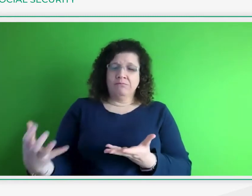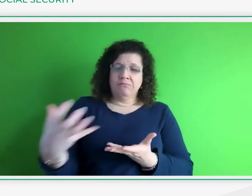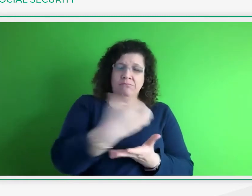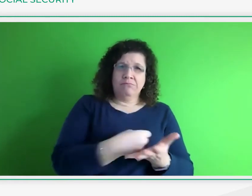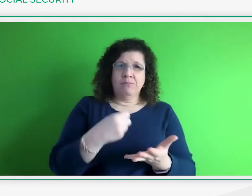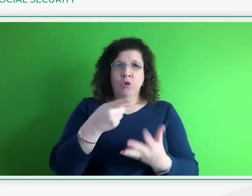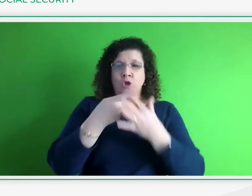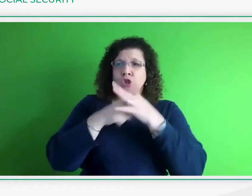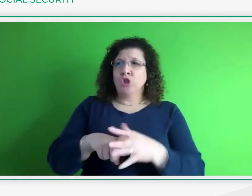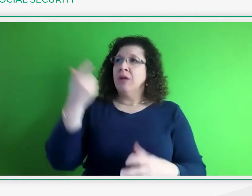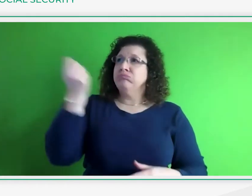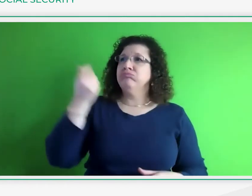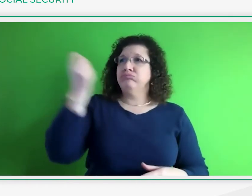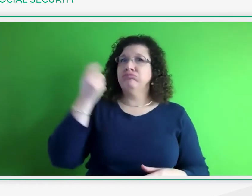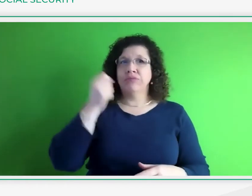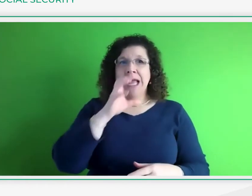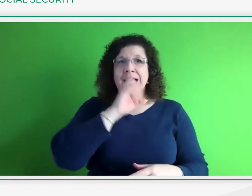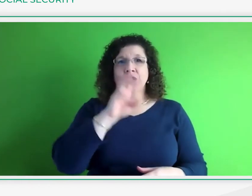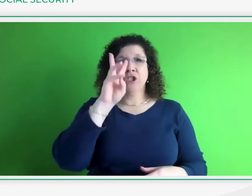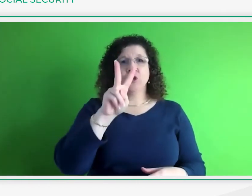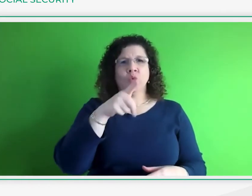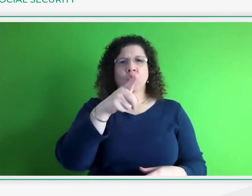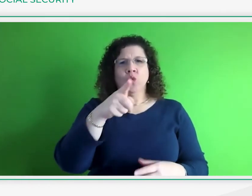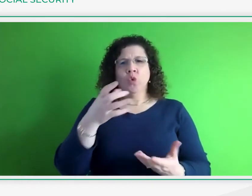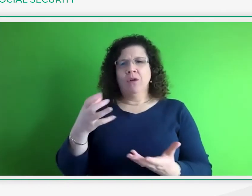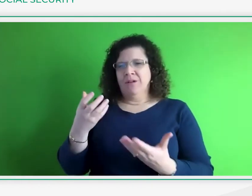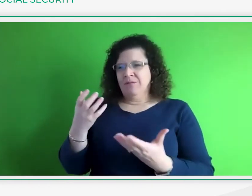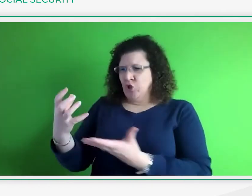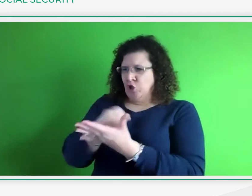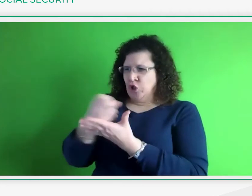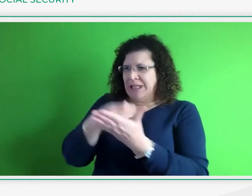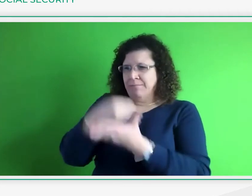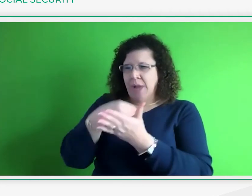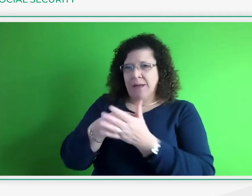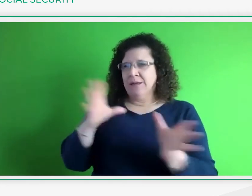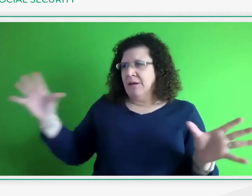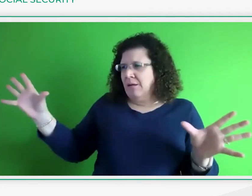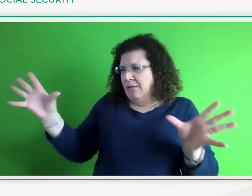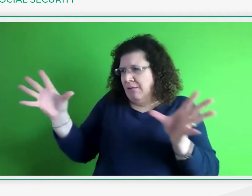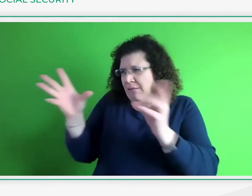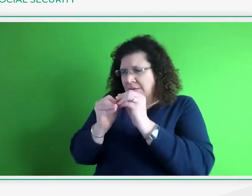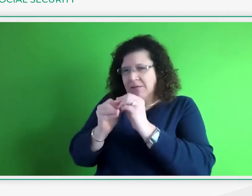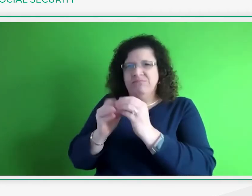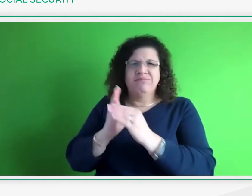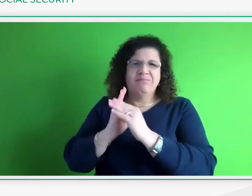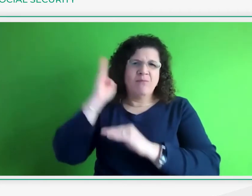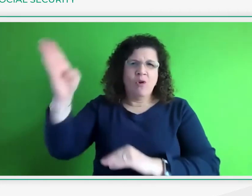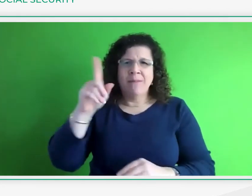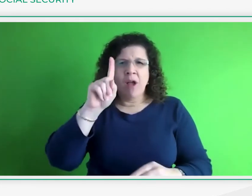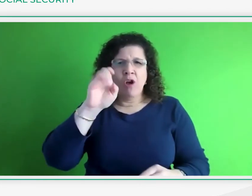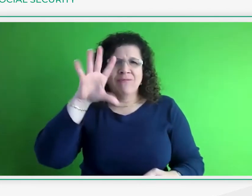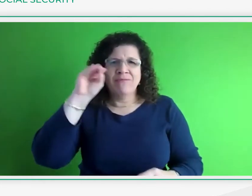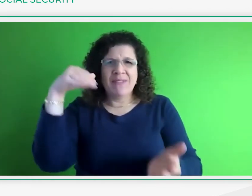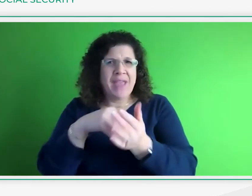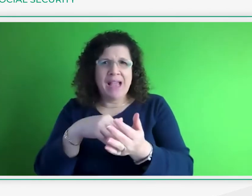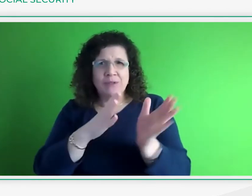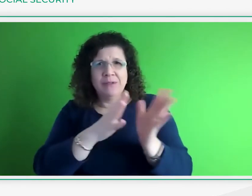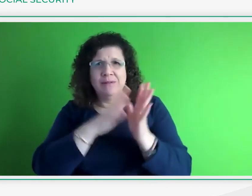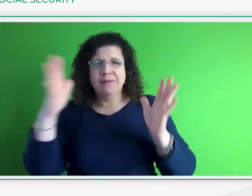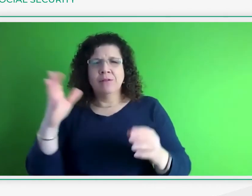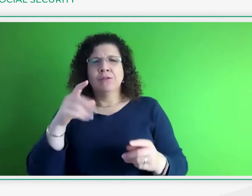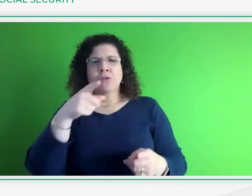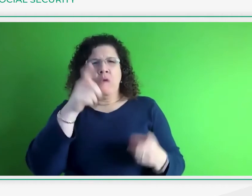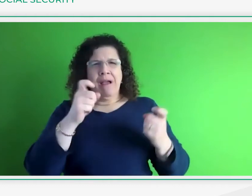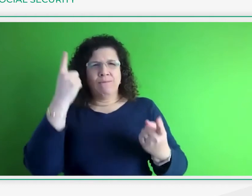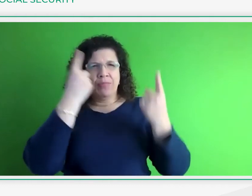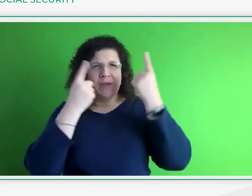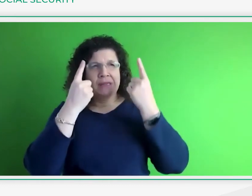However, if you start collecting at age 62, you will accumulate over about $150,000.